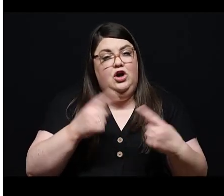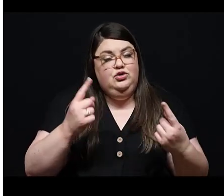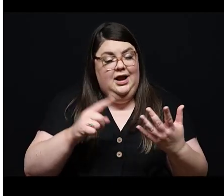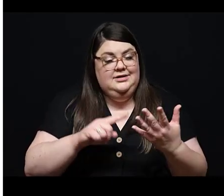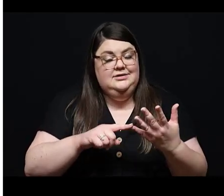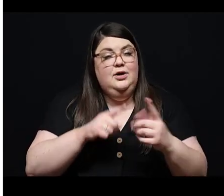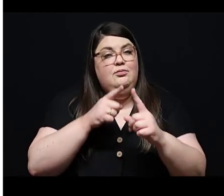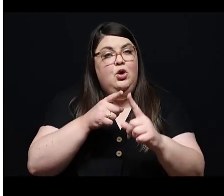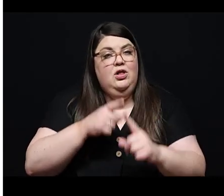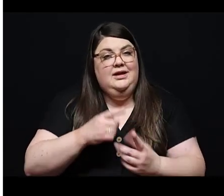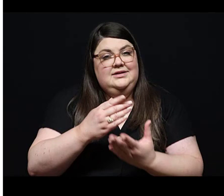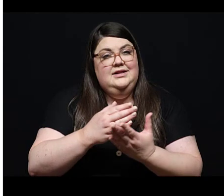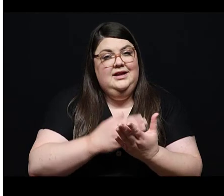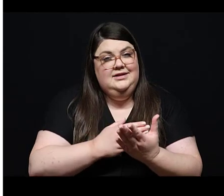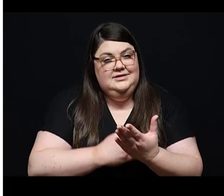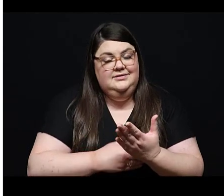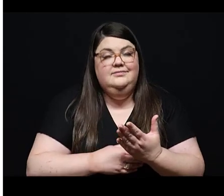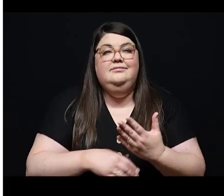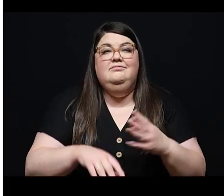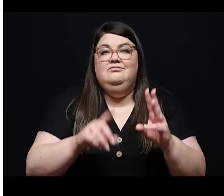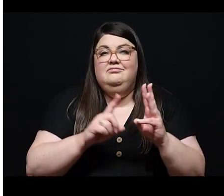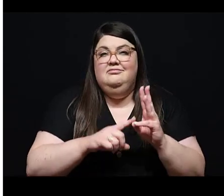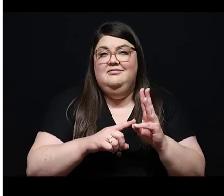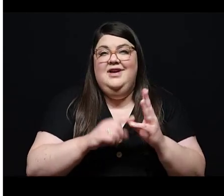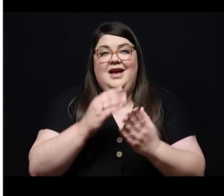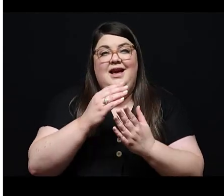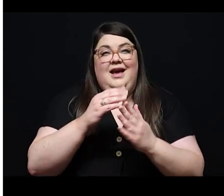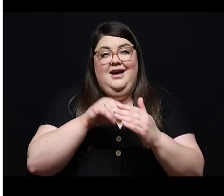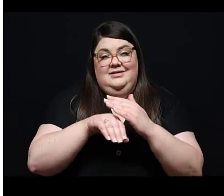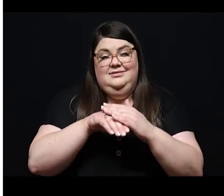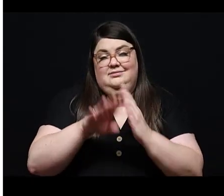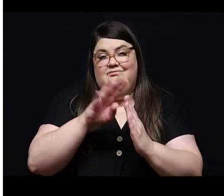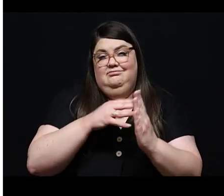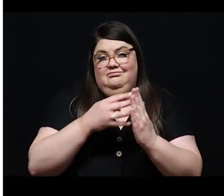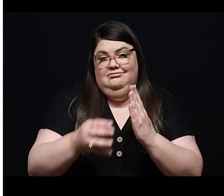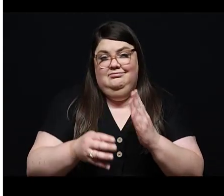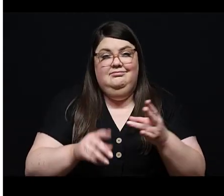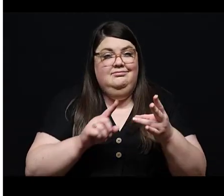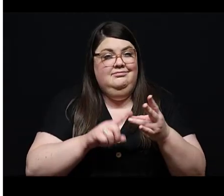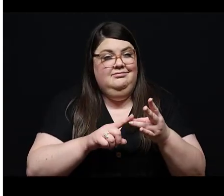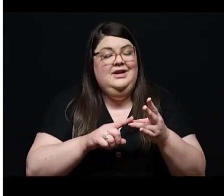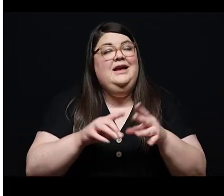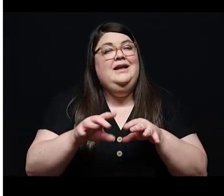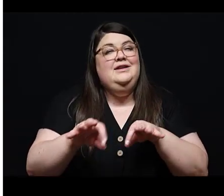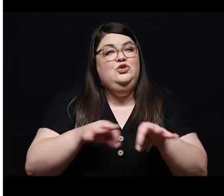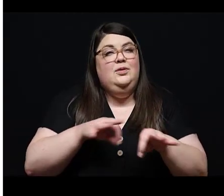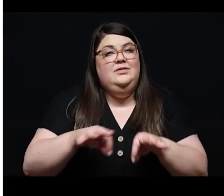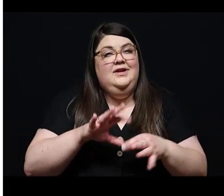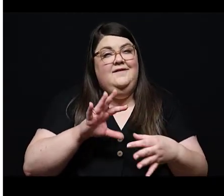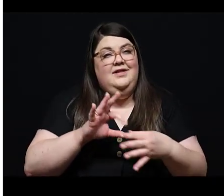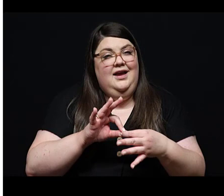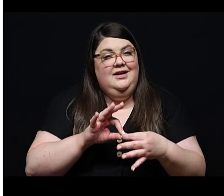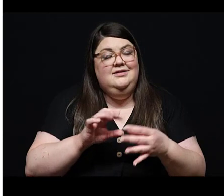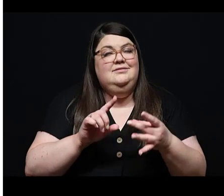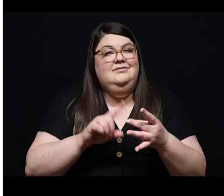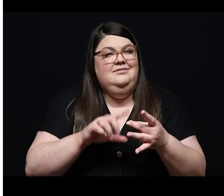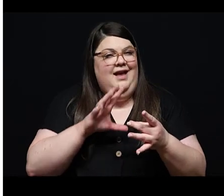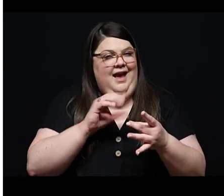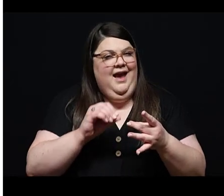accessible tables, descriptive links, as well as the accessibility checker in Microsoft Word.